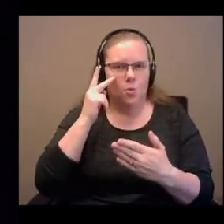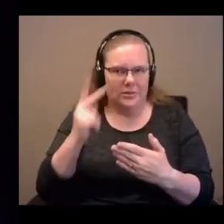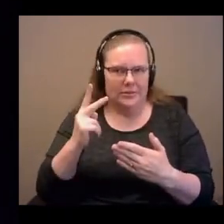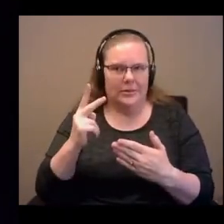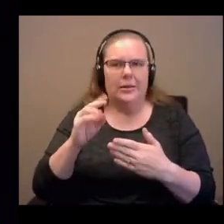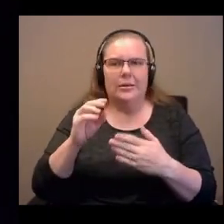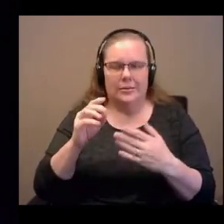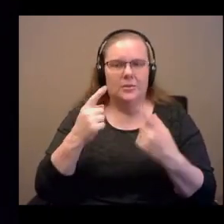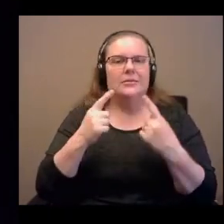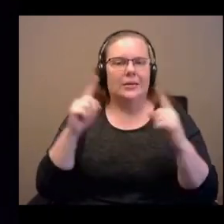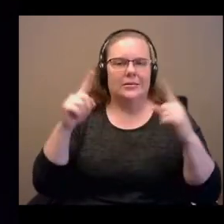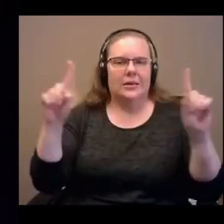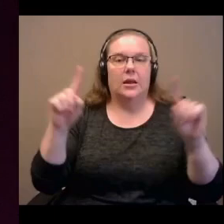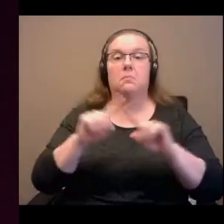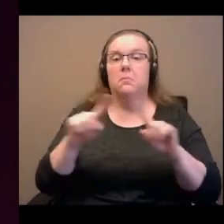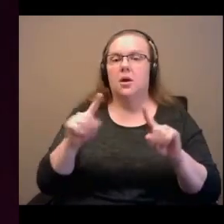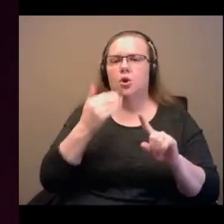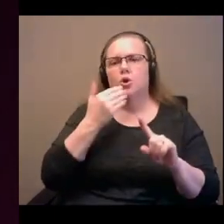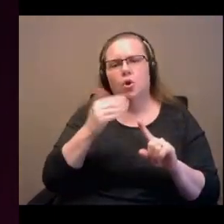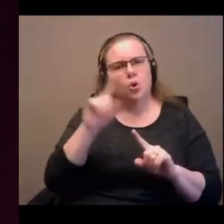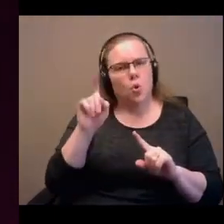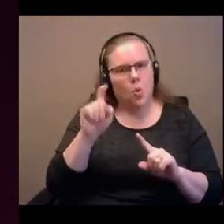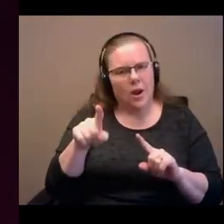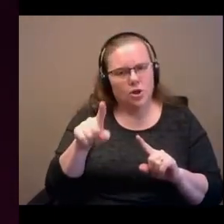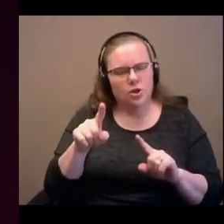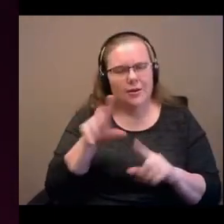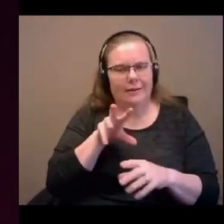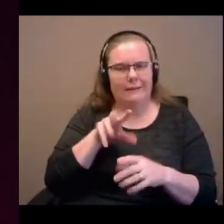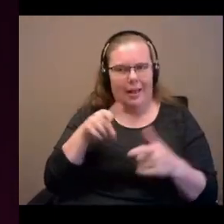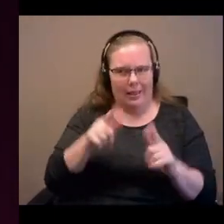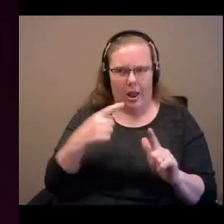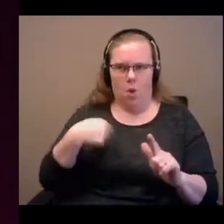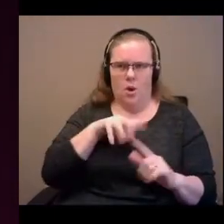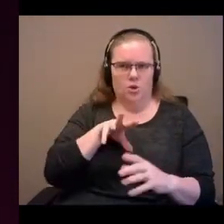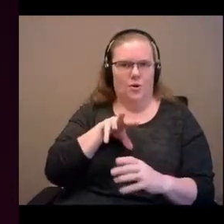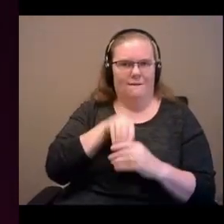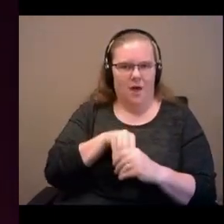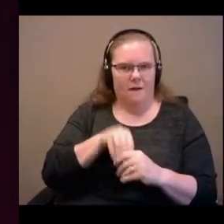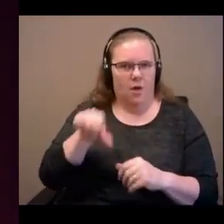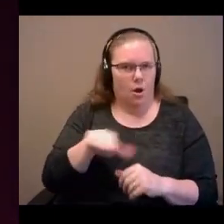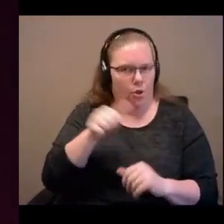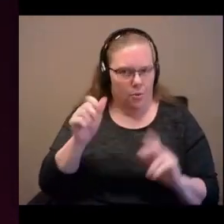questions allow us to involve others, allow them to participate, give them ownership,